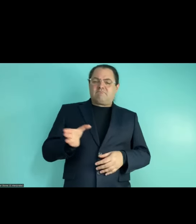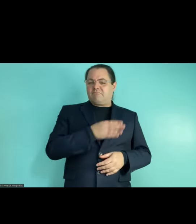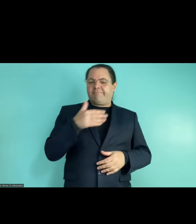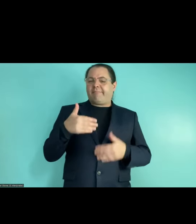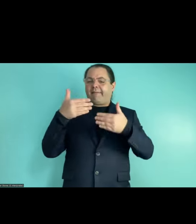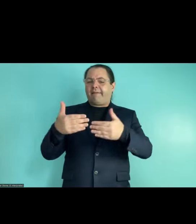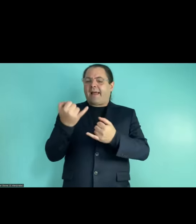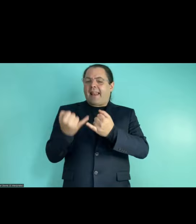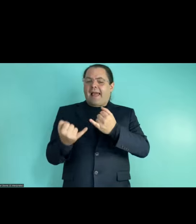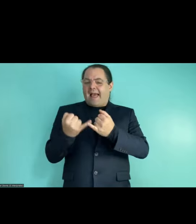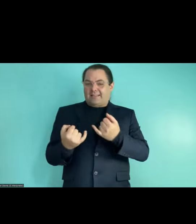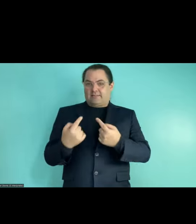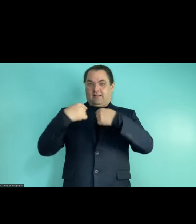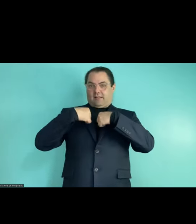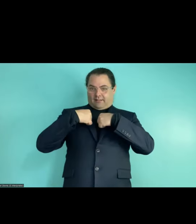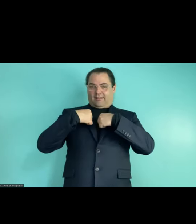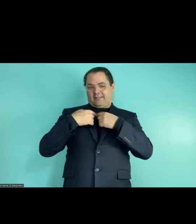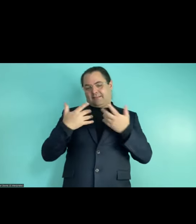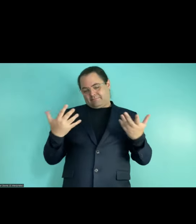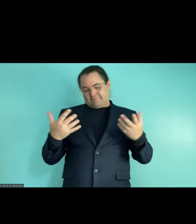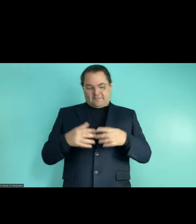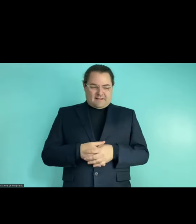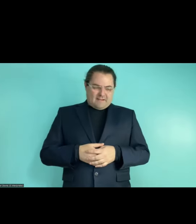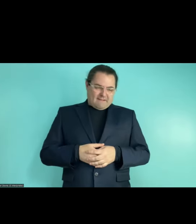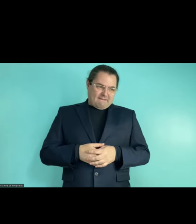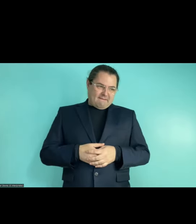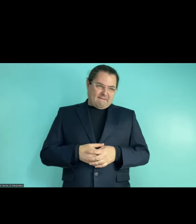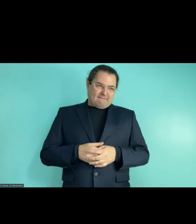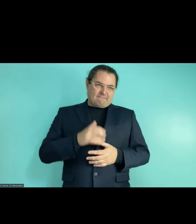have been assigned to myself. 16:53:55 So I just want to of course, thank